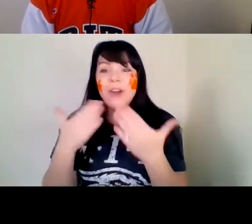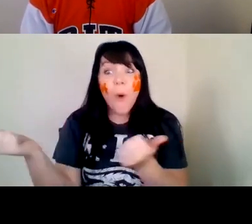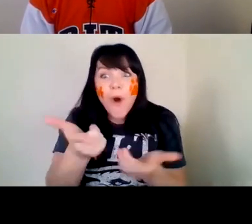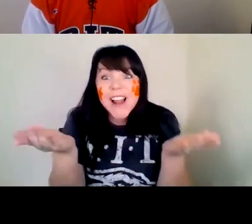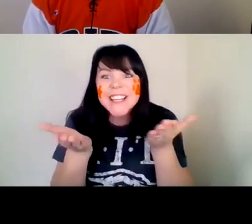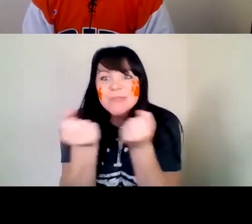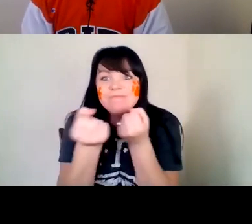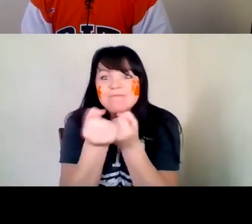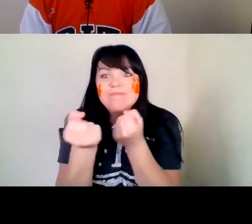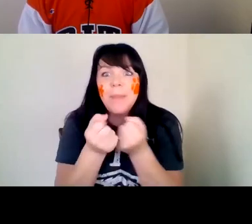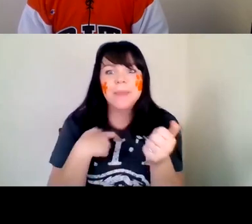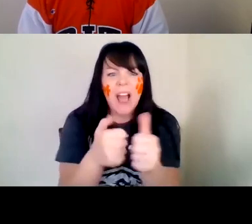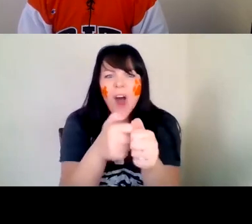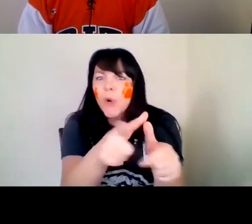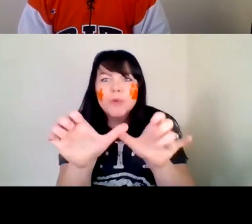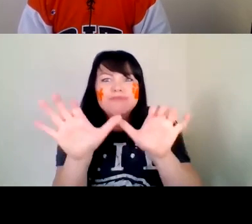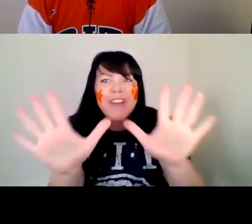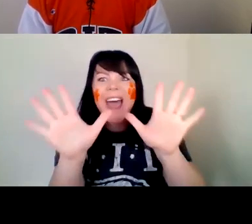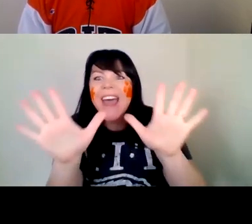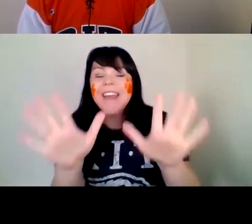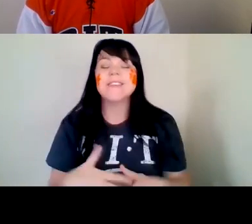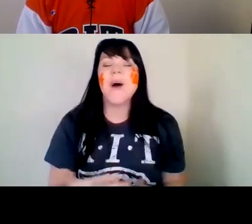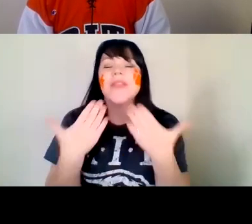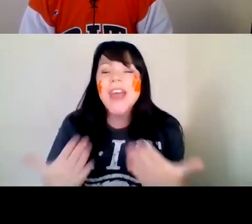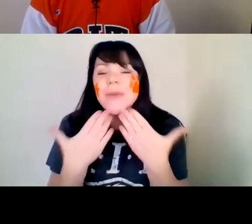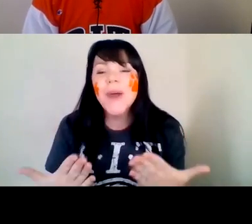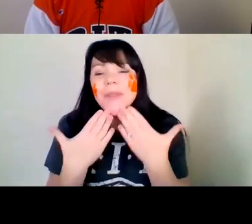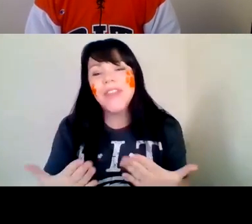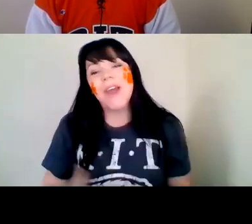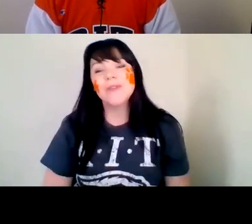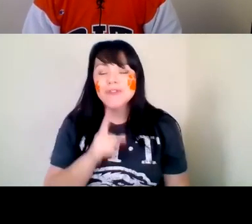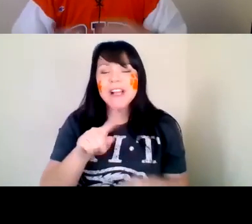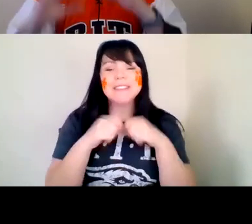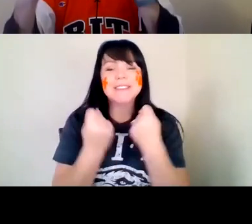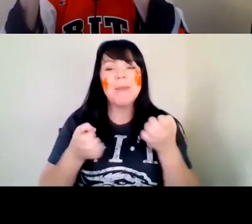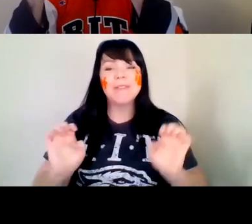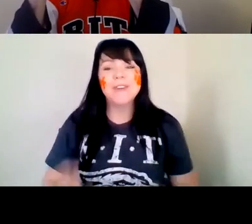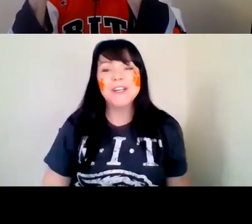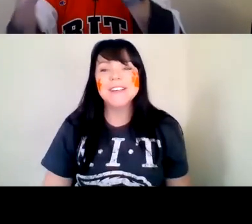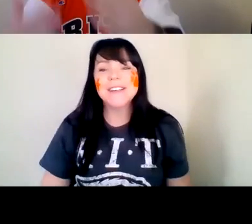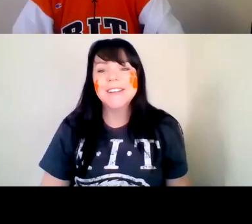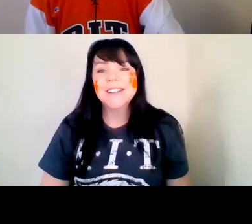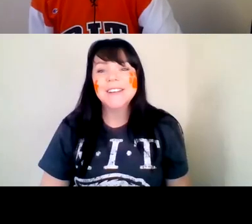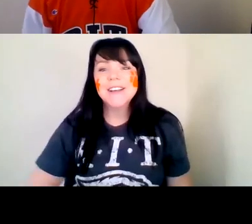Michelle: They’re all here with us! My biggest supporters. This really has been a team effort.